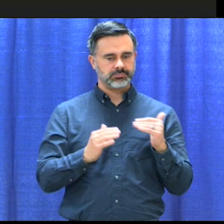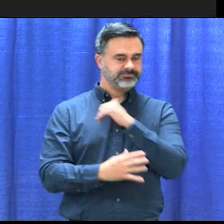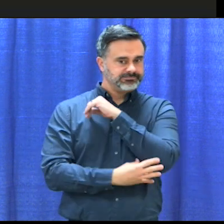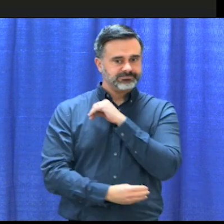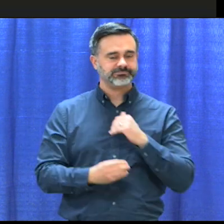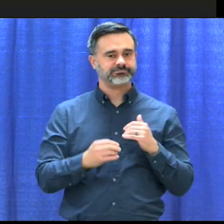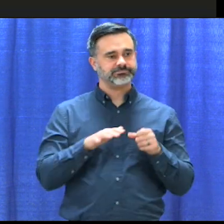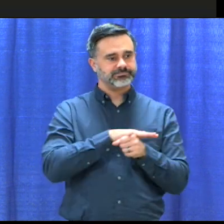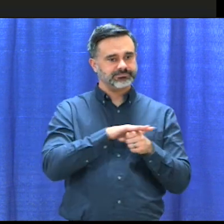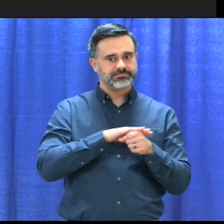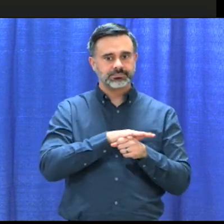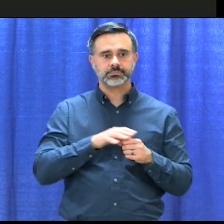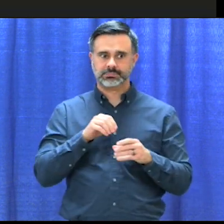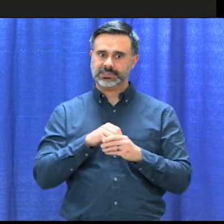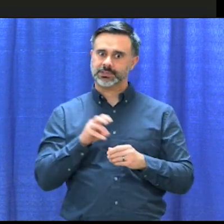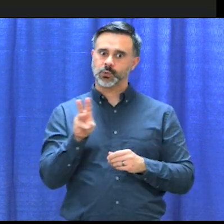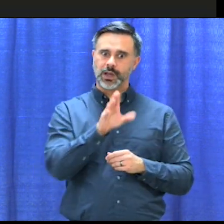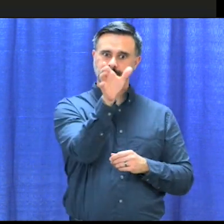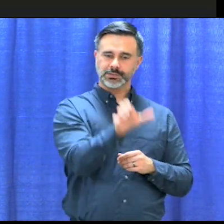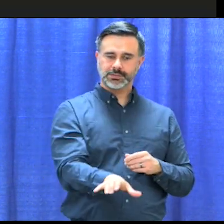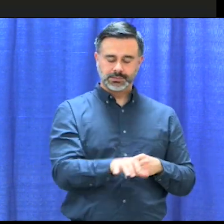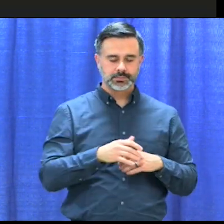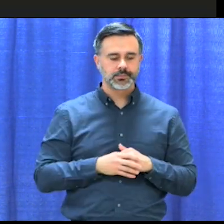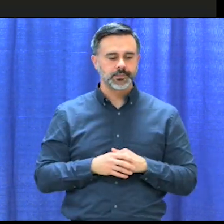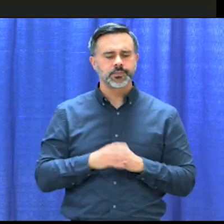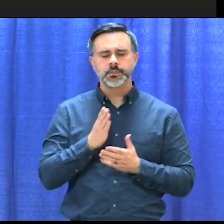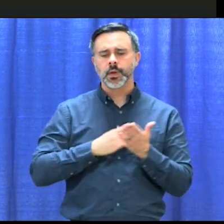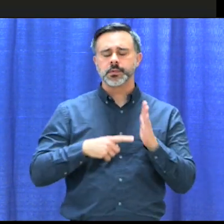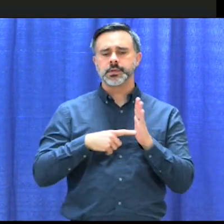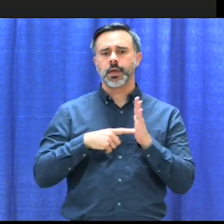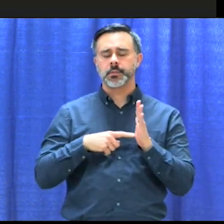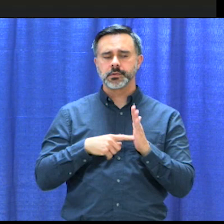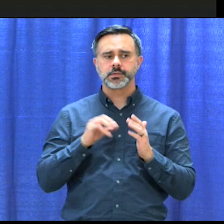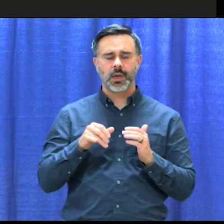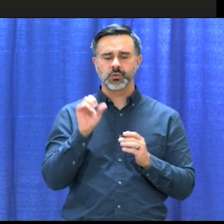And just given some examples that Miss Santana used I'd like to bear to drill down on some